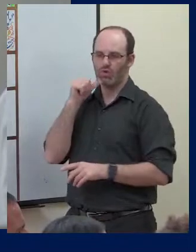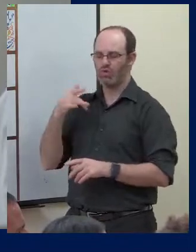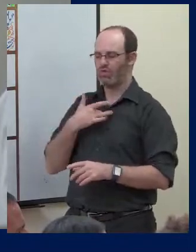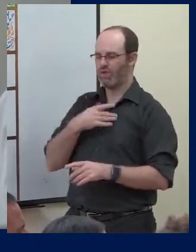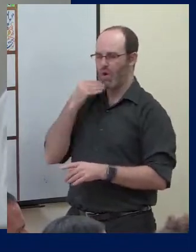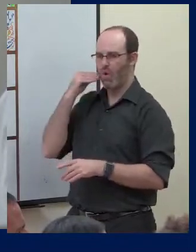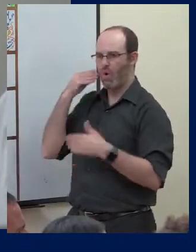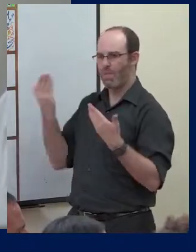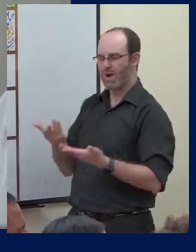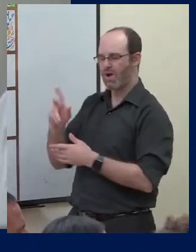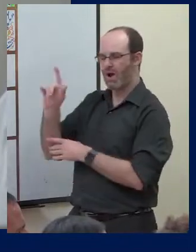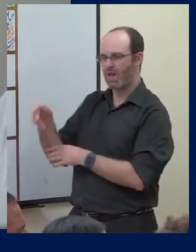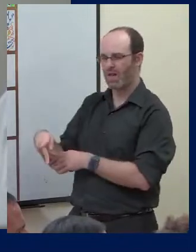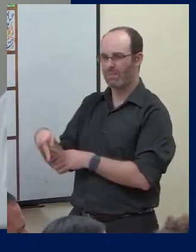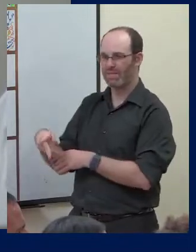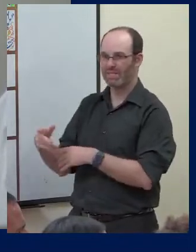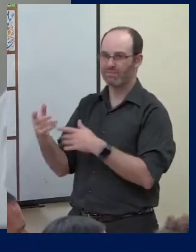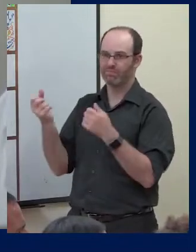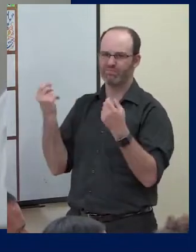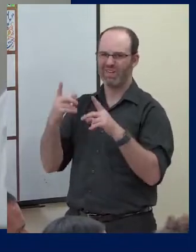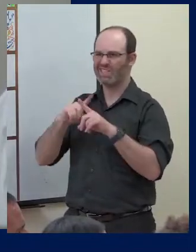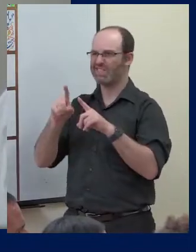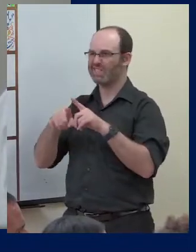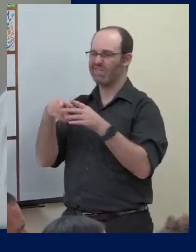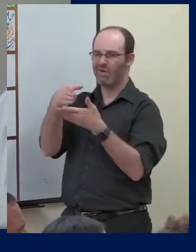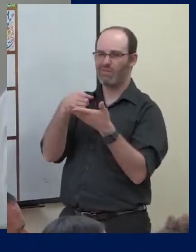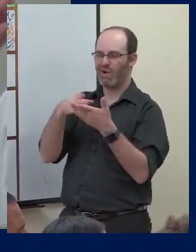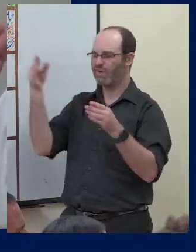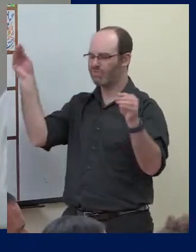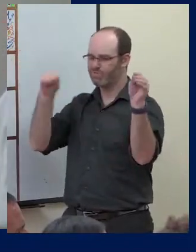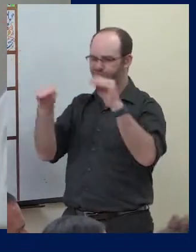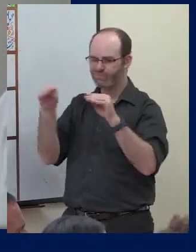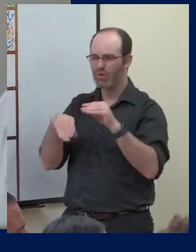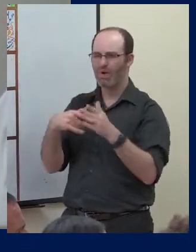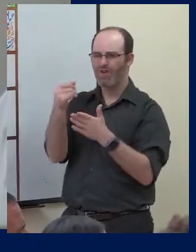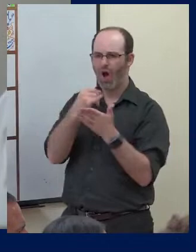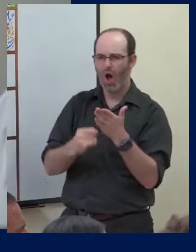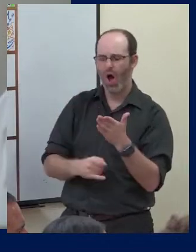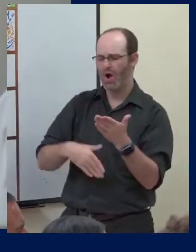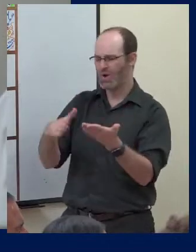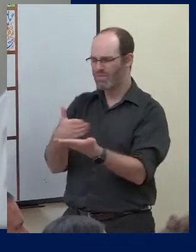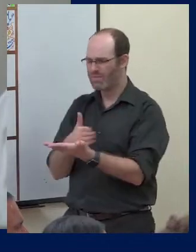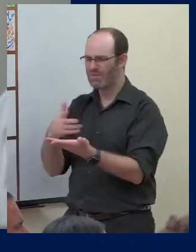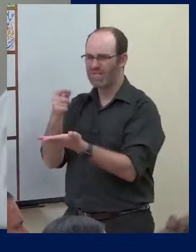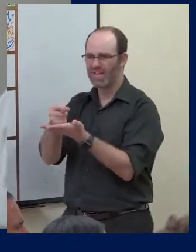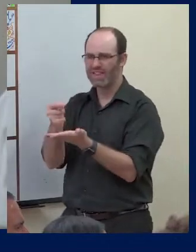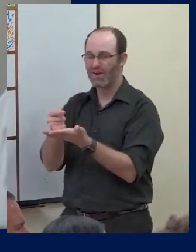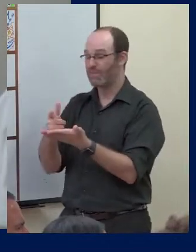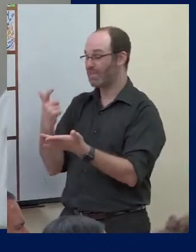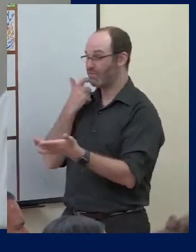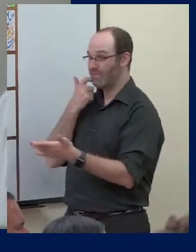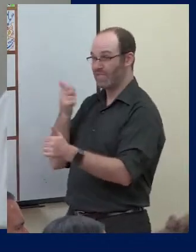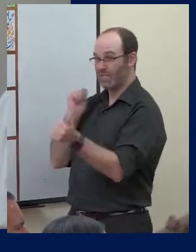There are a lot of pieces of the puzzle. Art therapy, music therapy, drama therapy.